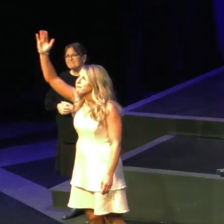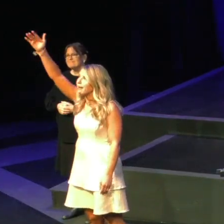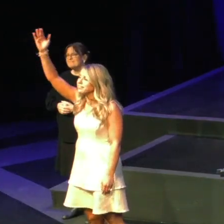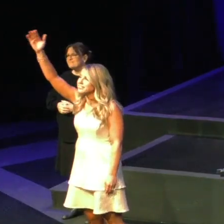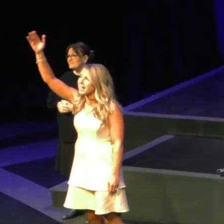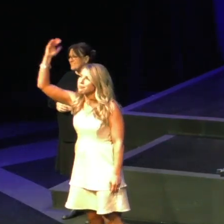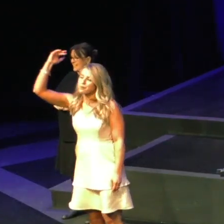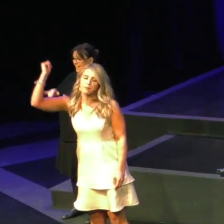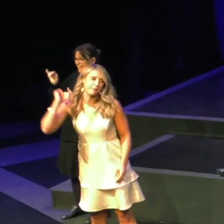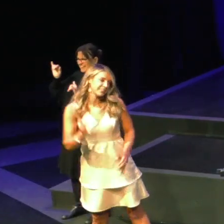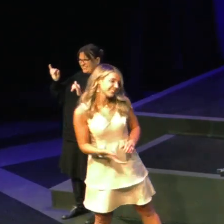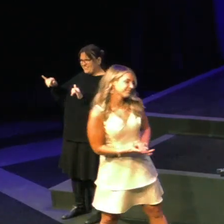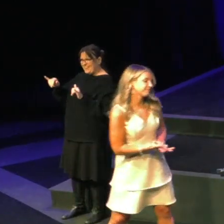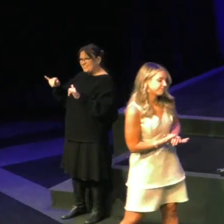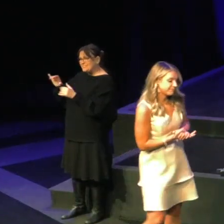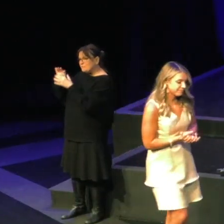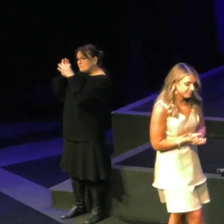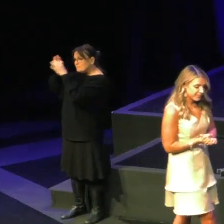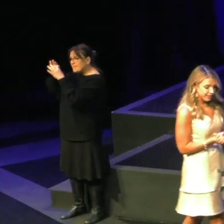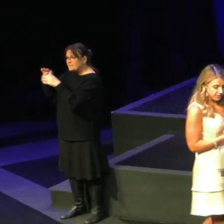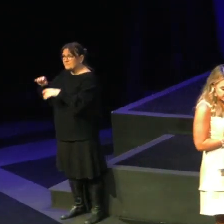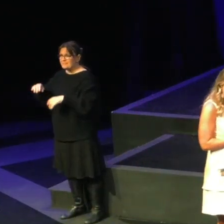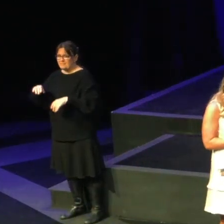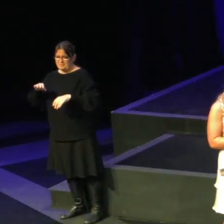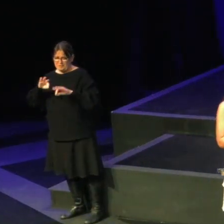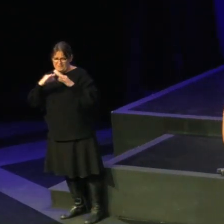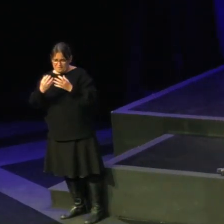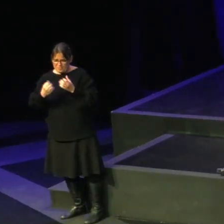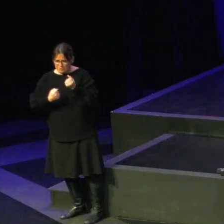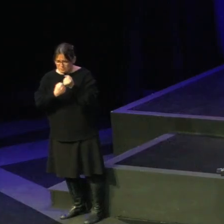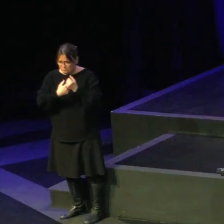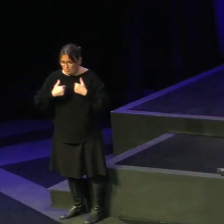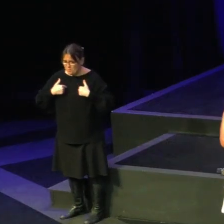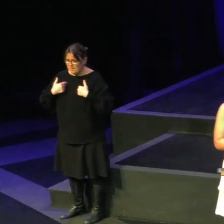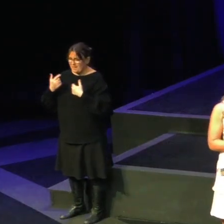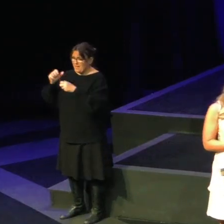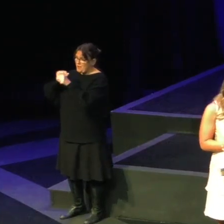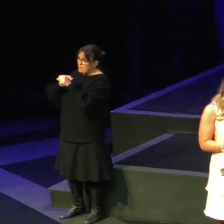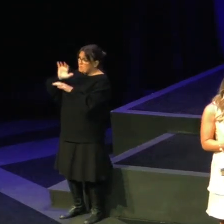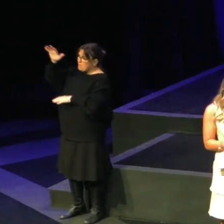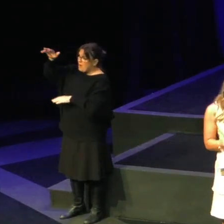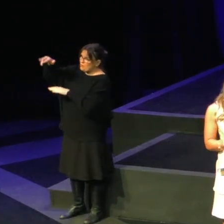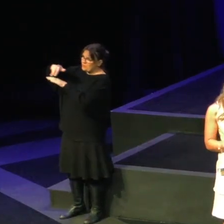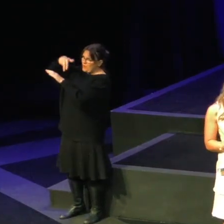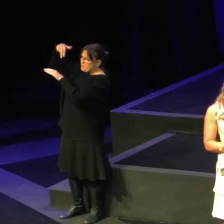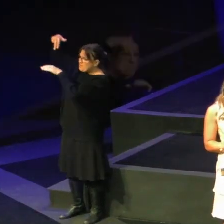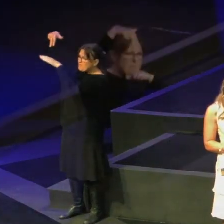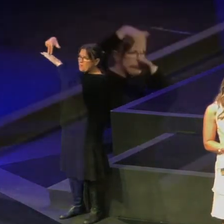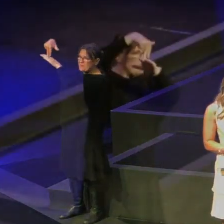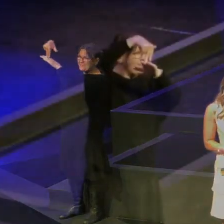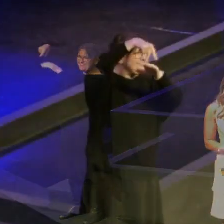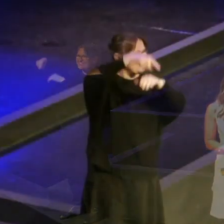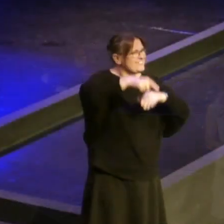They were mountaintop moments. The French author Renee Dumont said "You cannot stay on the summit